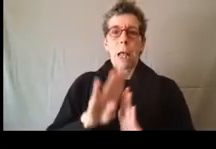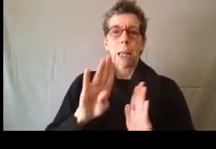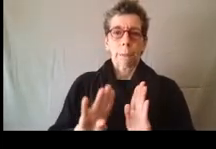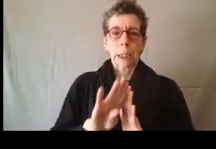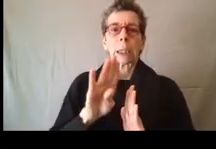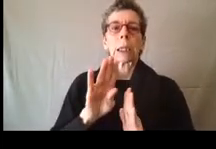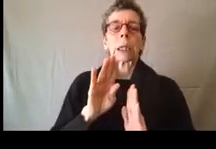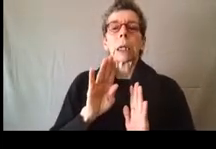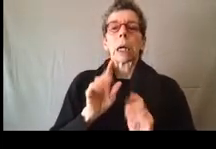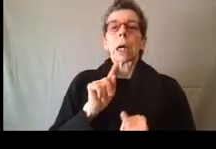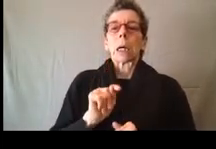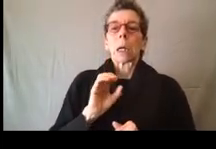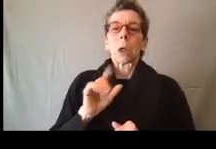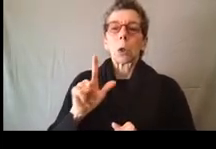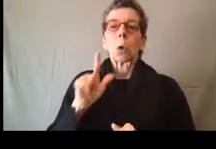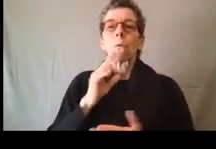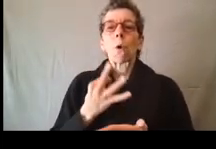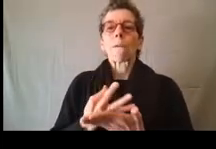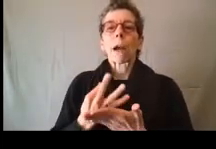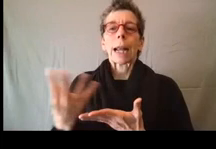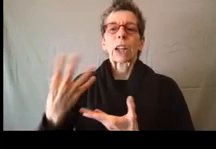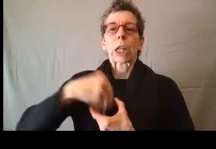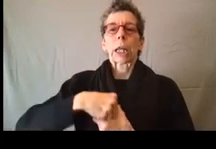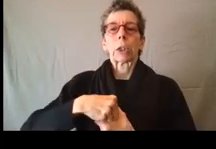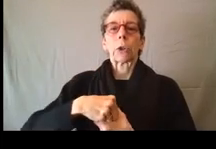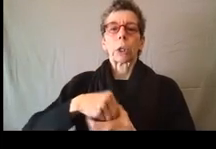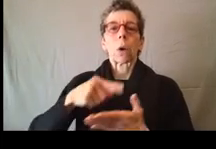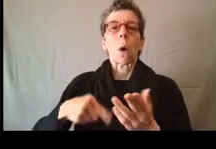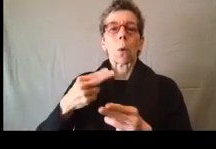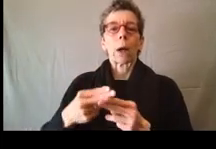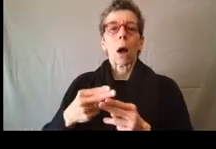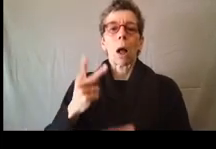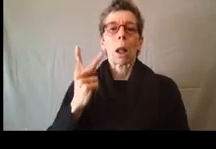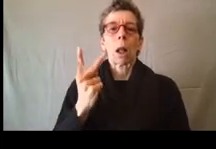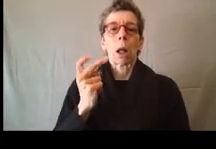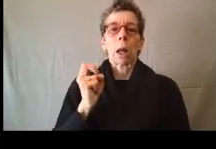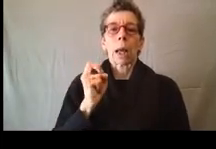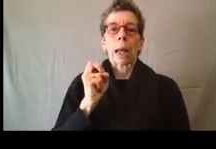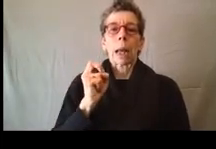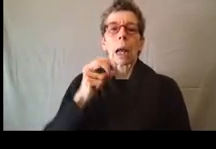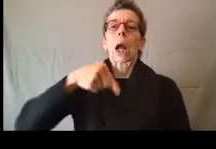tool to look at financial inclusion, we call it the QI FIT. QI for quality indicators,